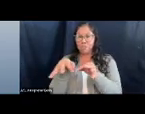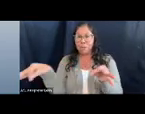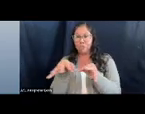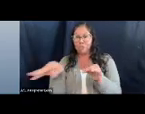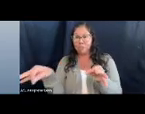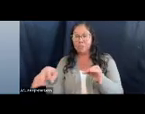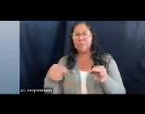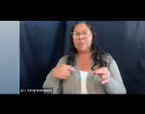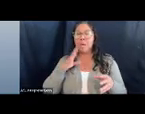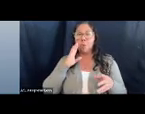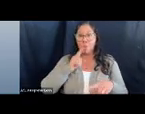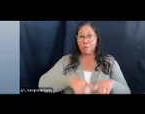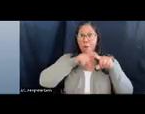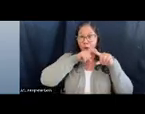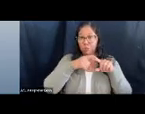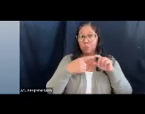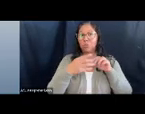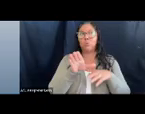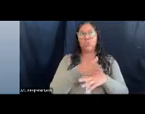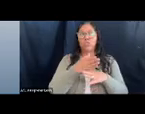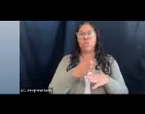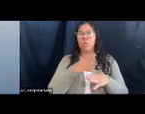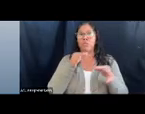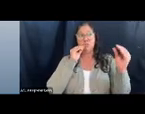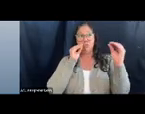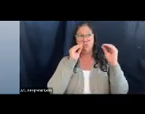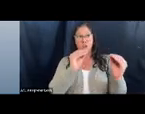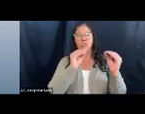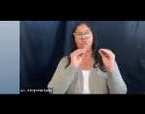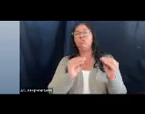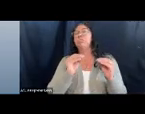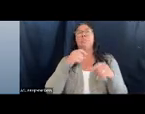I'll pause to share this instruction in Spanish for the translated captions.